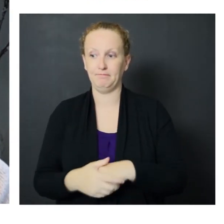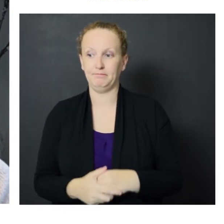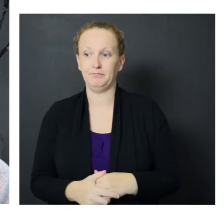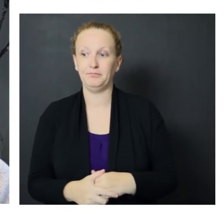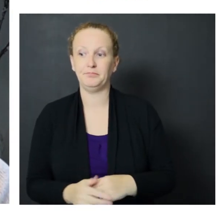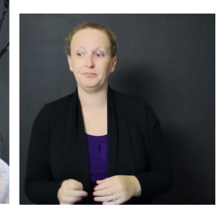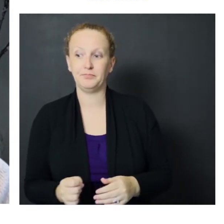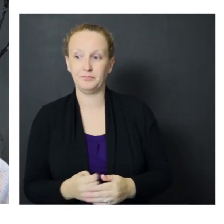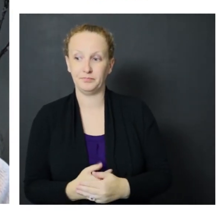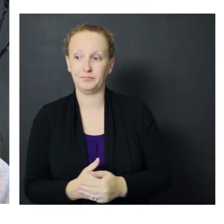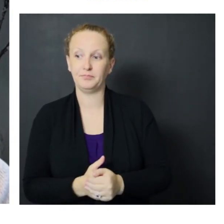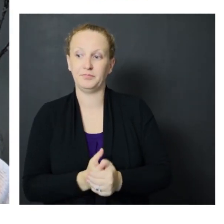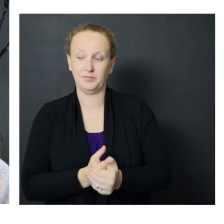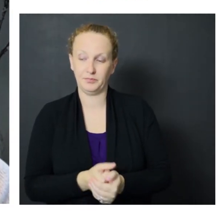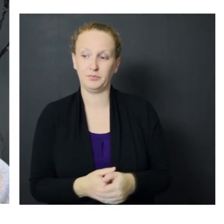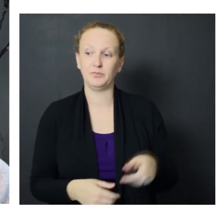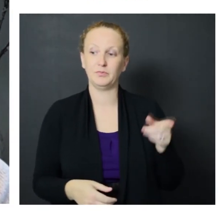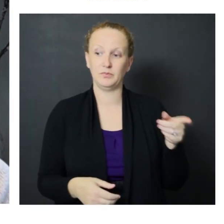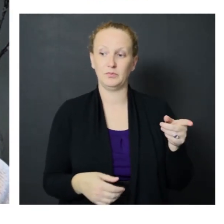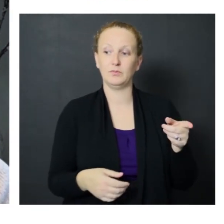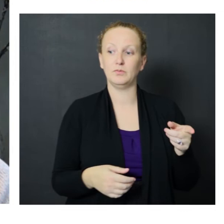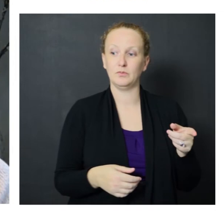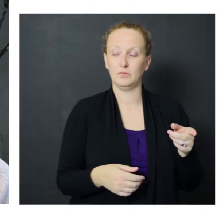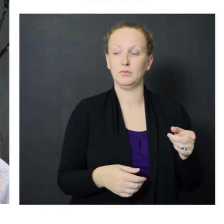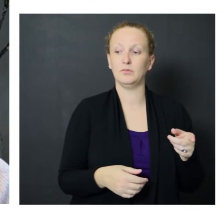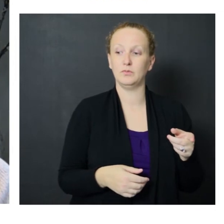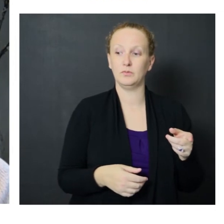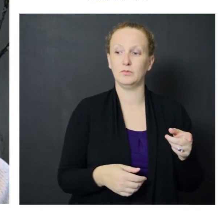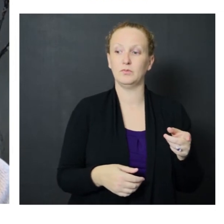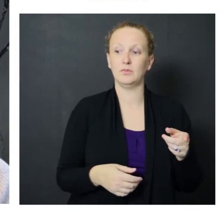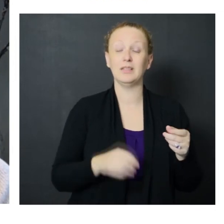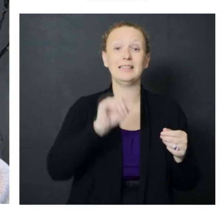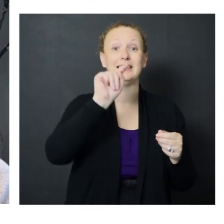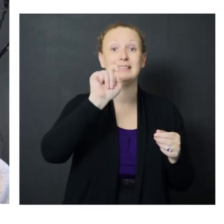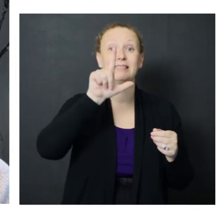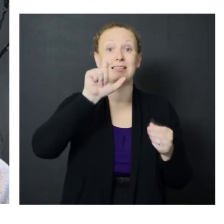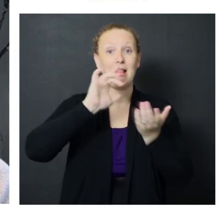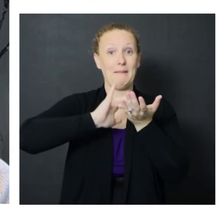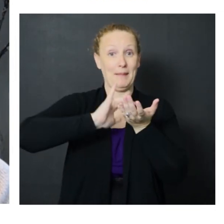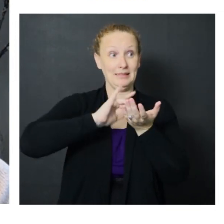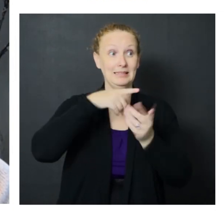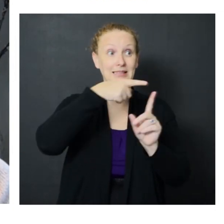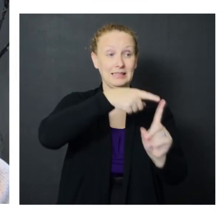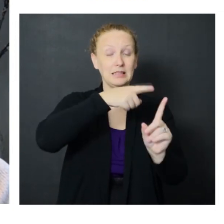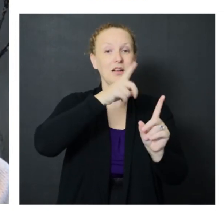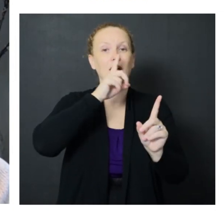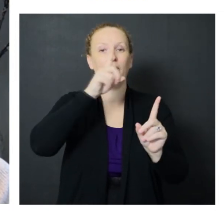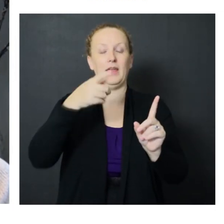I mean, they can, right, but still this is not, the telemedicine focus will be communicating with the patients,